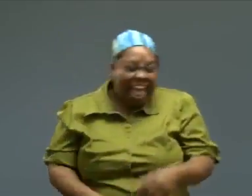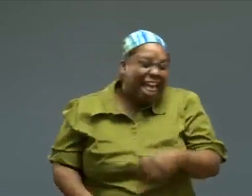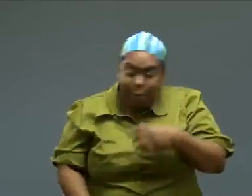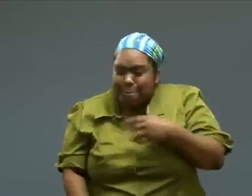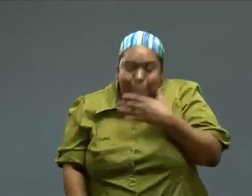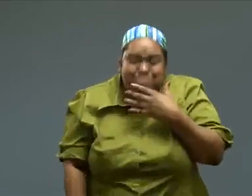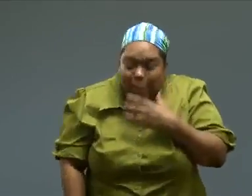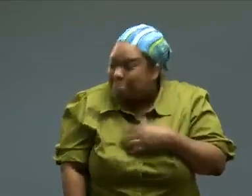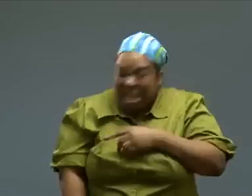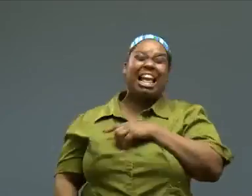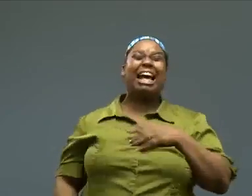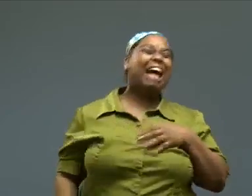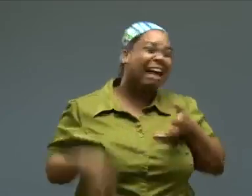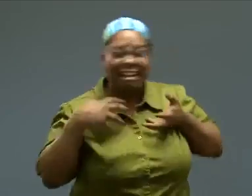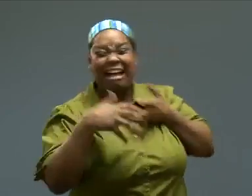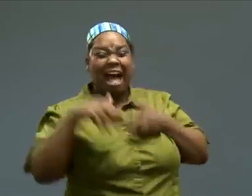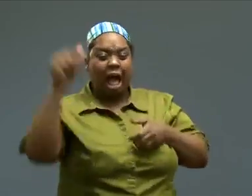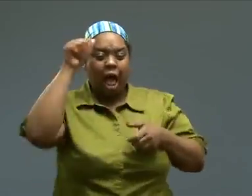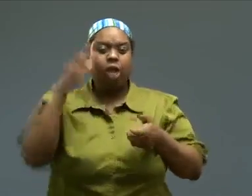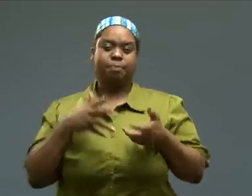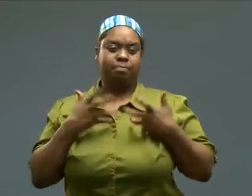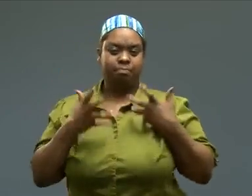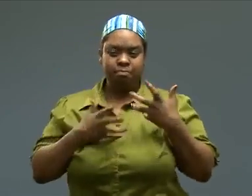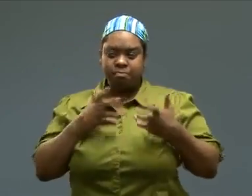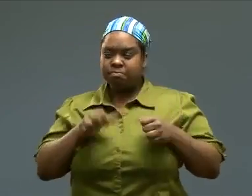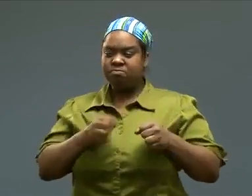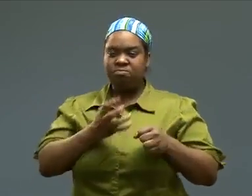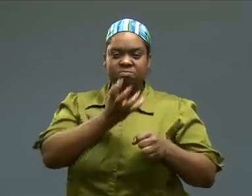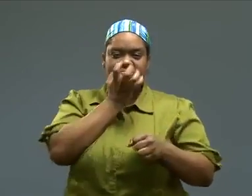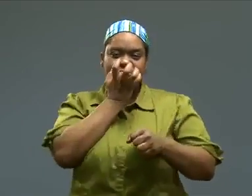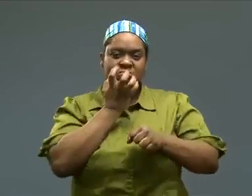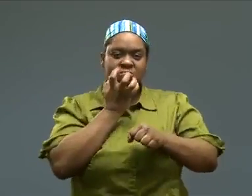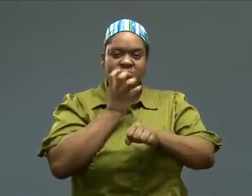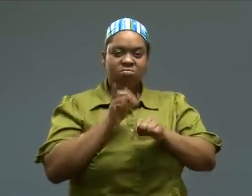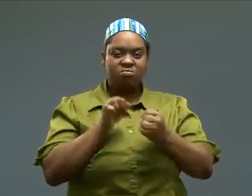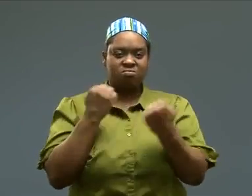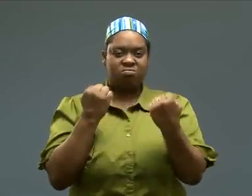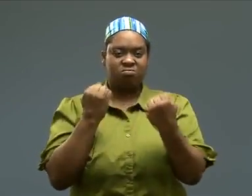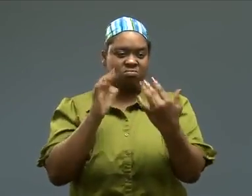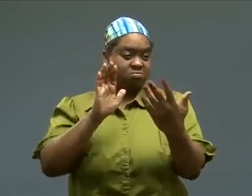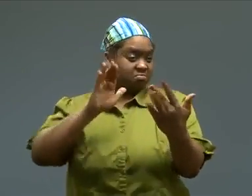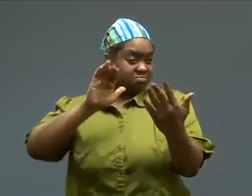My aunt drove, embarrassed and mad.